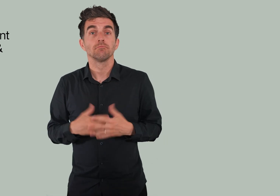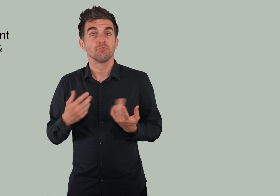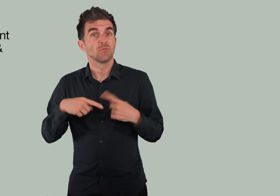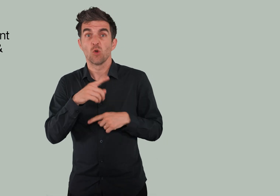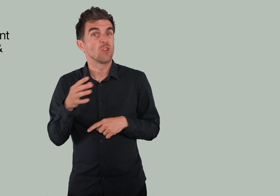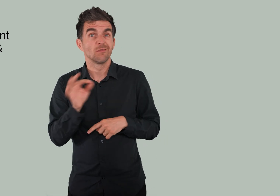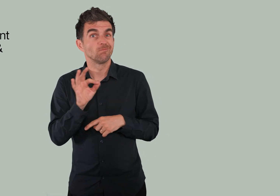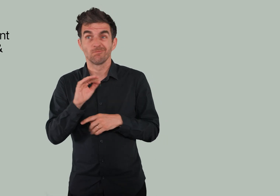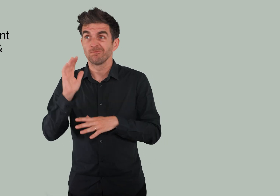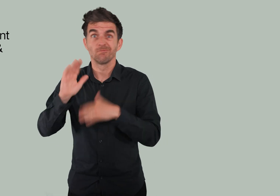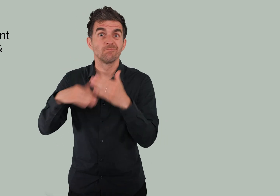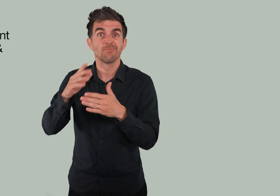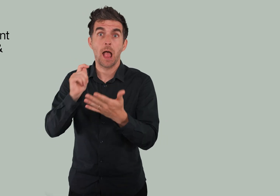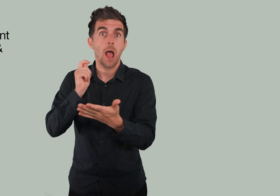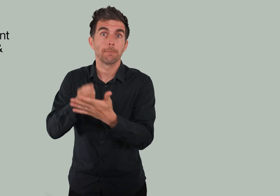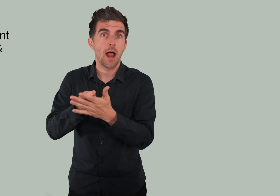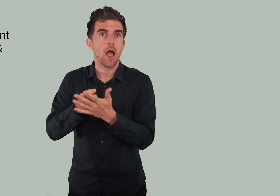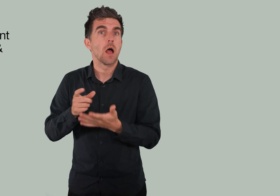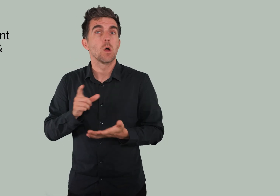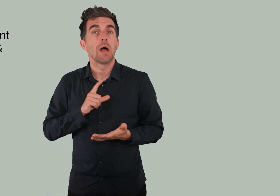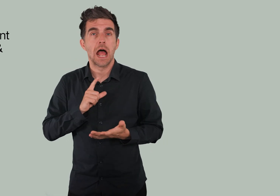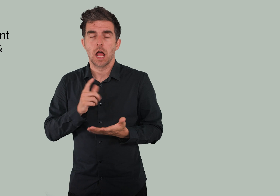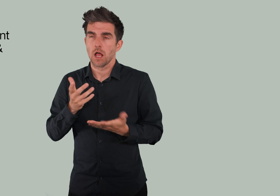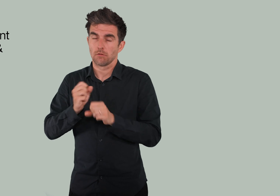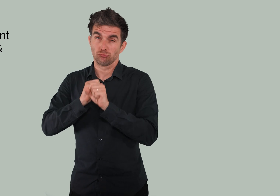Those who do not proceed to the appeal stage cite finding